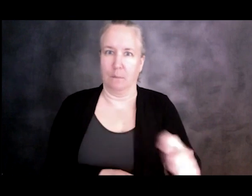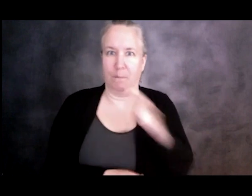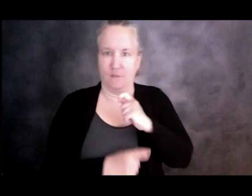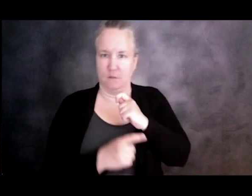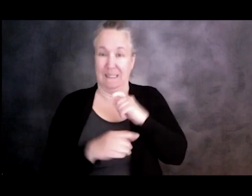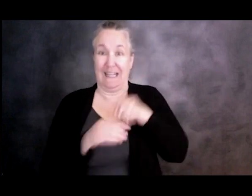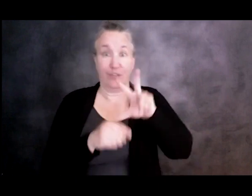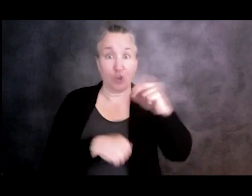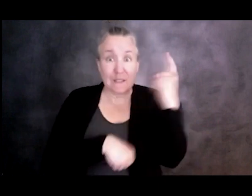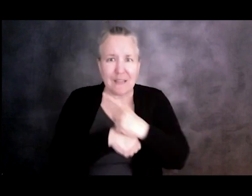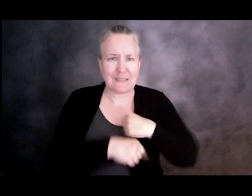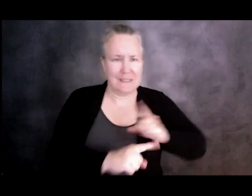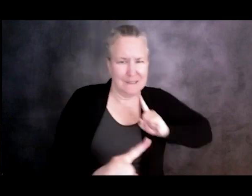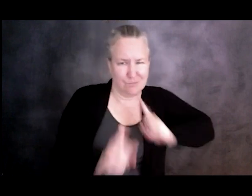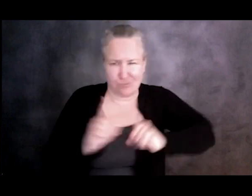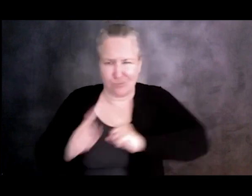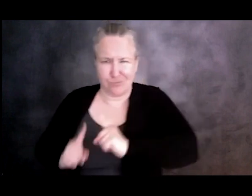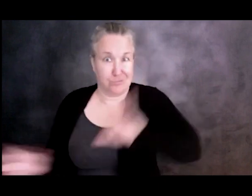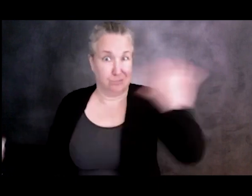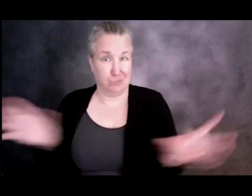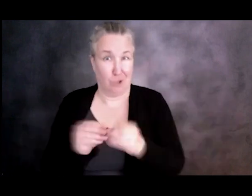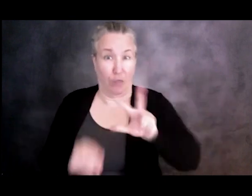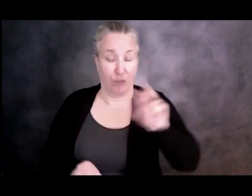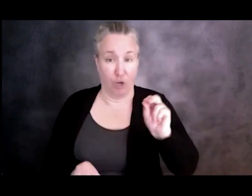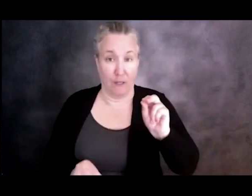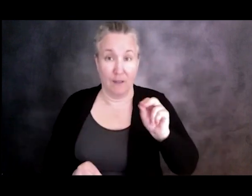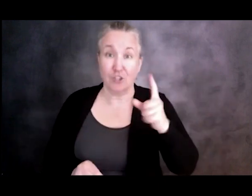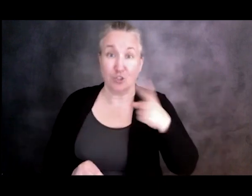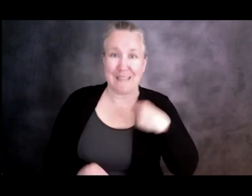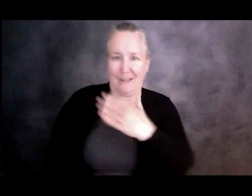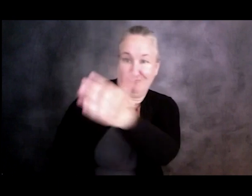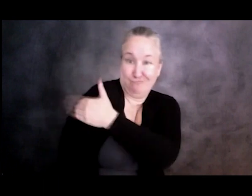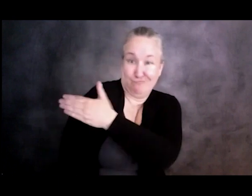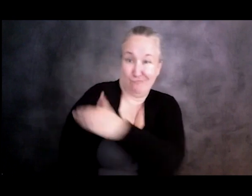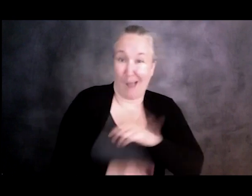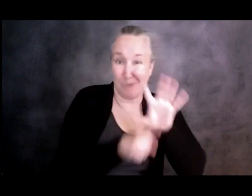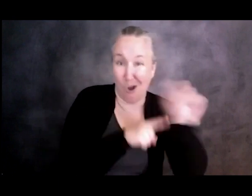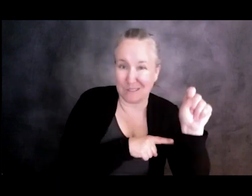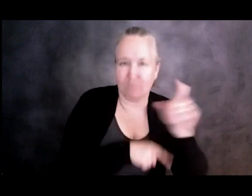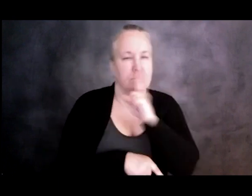And I didn't do those 30 interviews simply to say I'm awesome. I did those 30 interviews to say a lot of the things that I'm saying now.